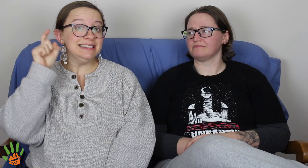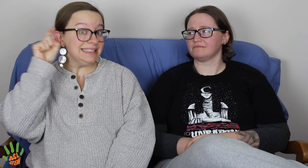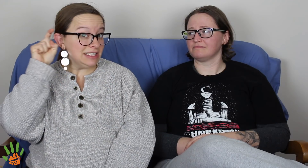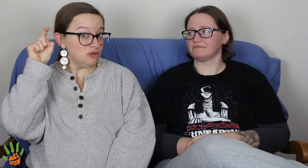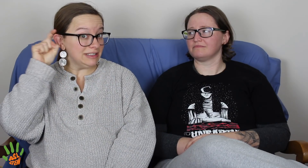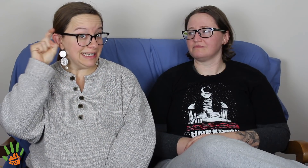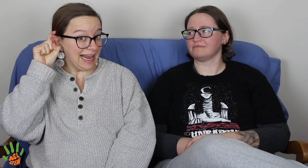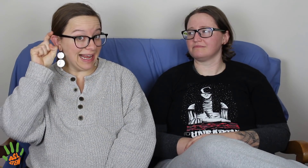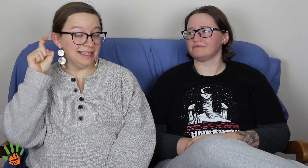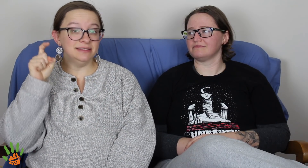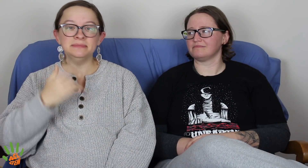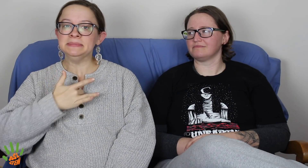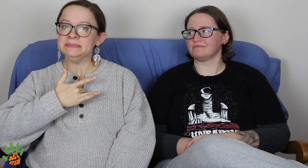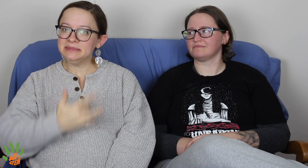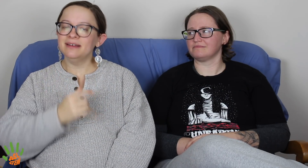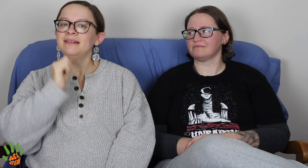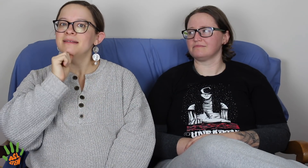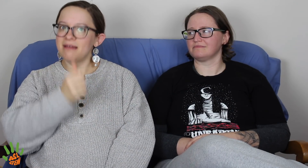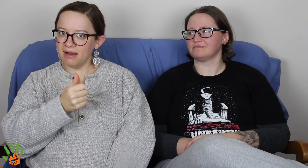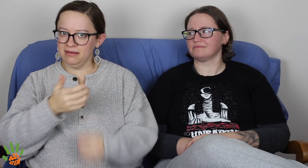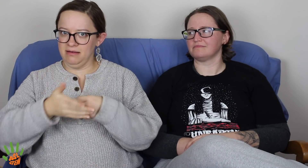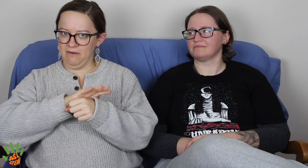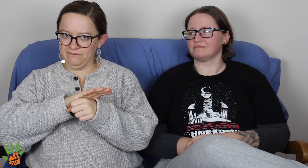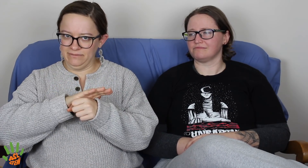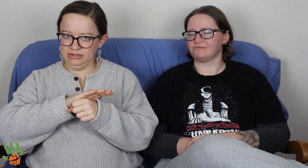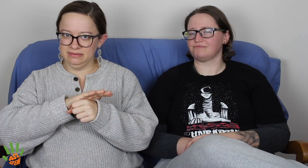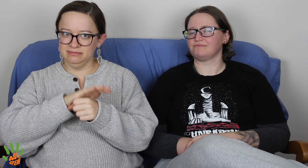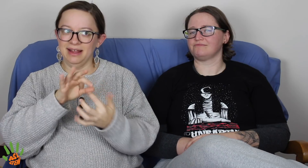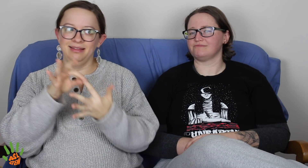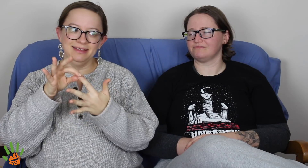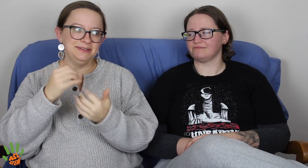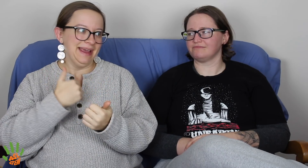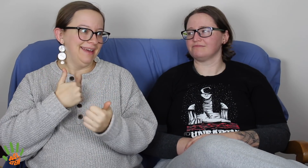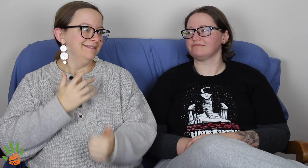However, hearing aids, more than not, are not covered